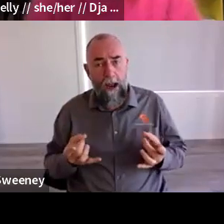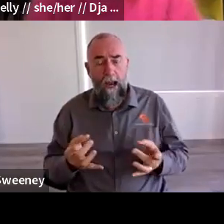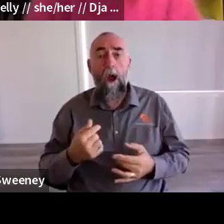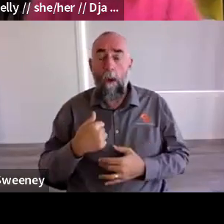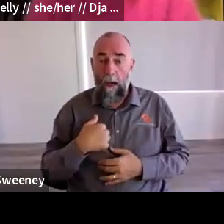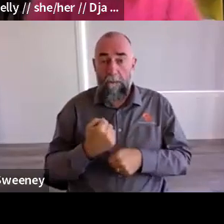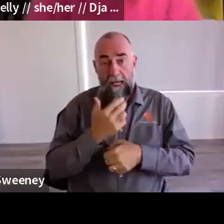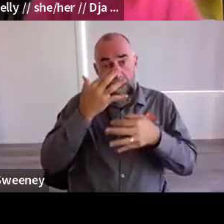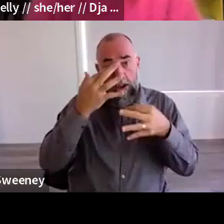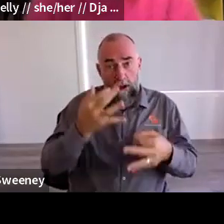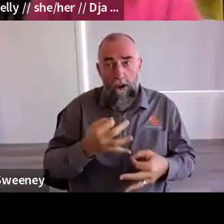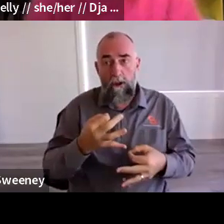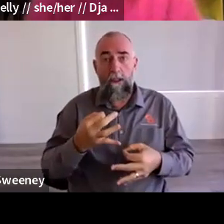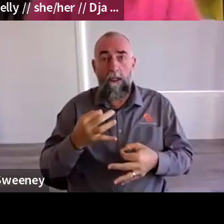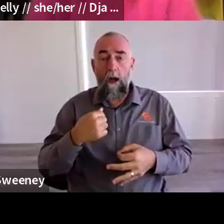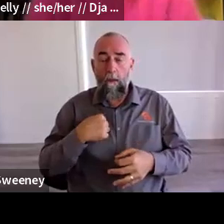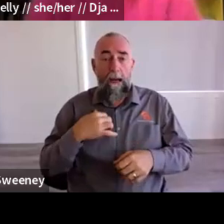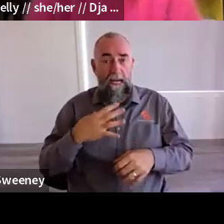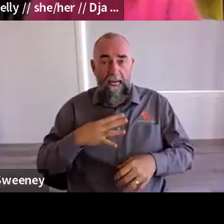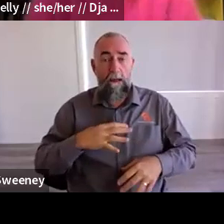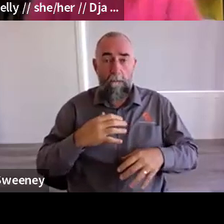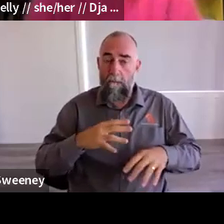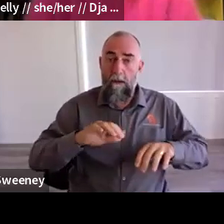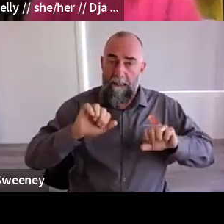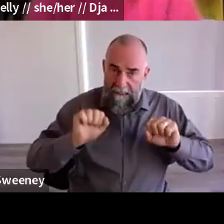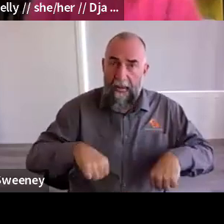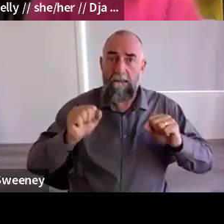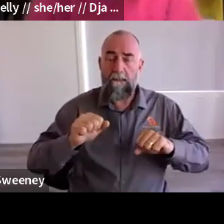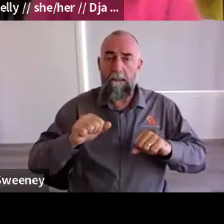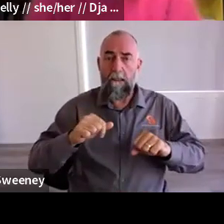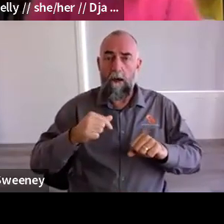to be prepared and say, you know what, if you're going to do this, this is